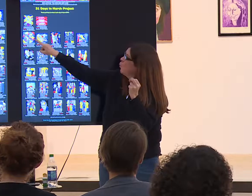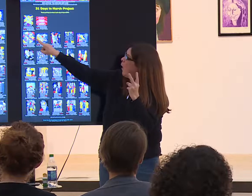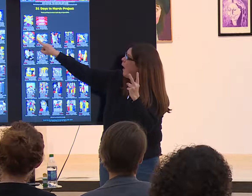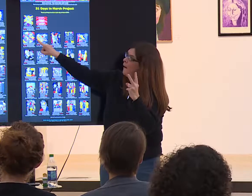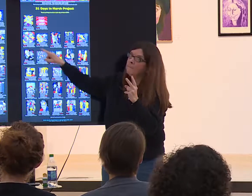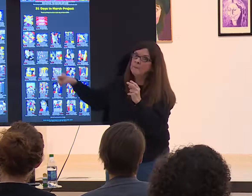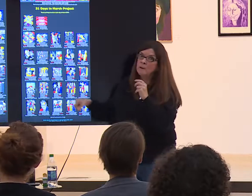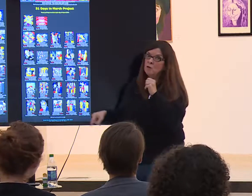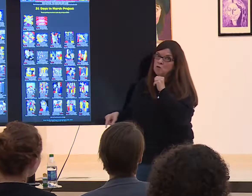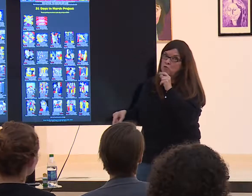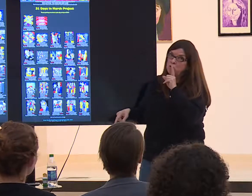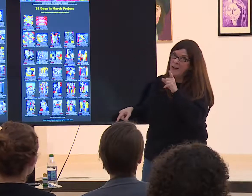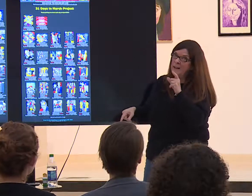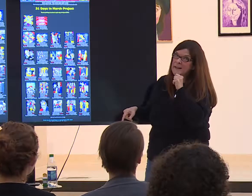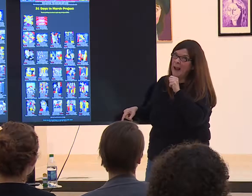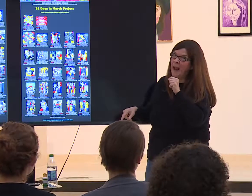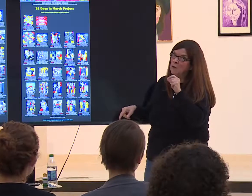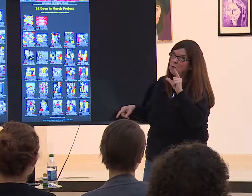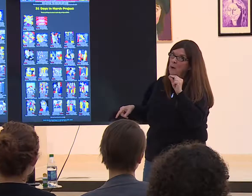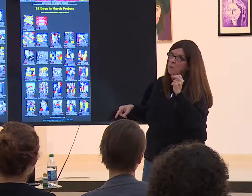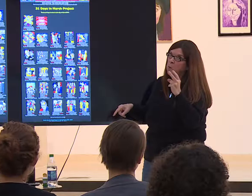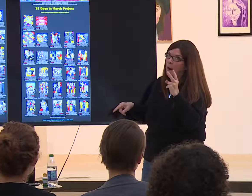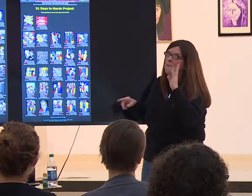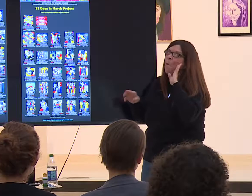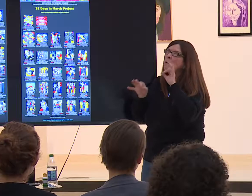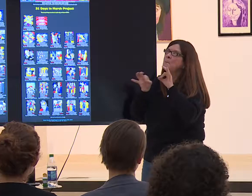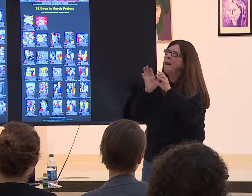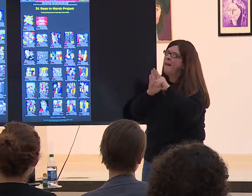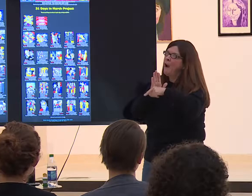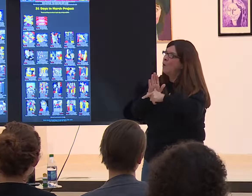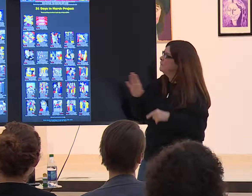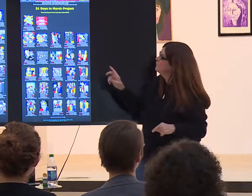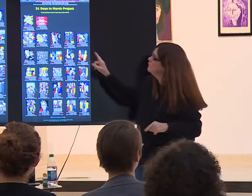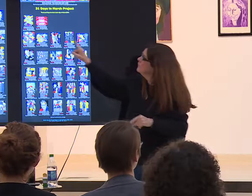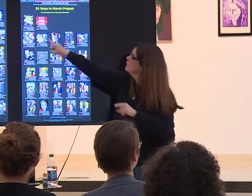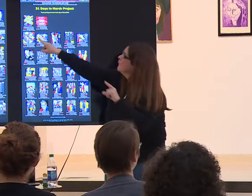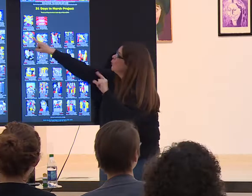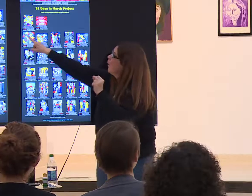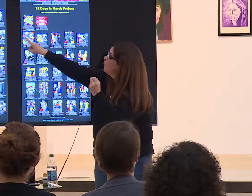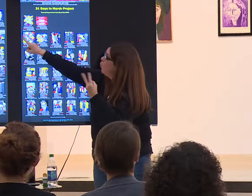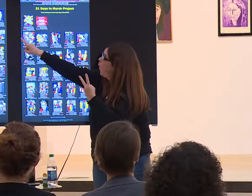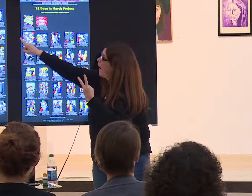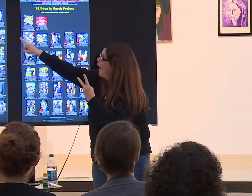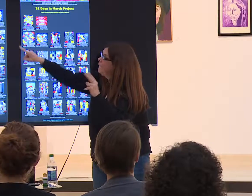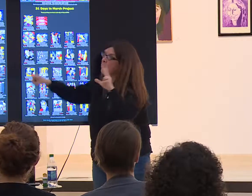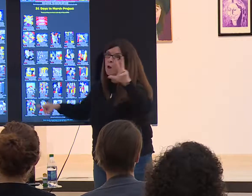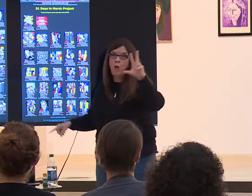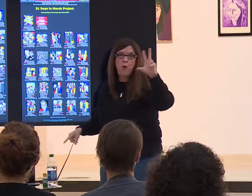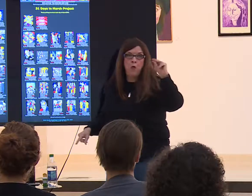So in the year 2012-- well, I'll get into that just a bit more.